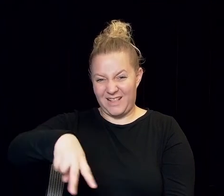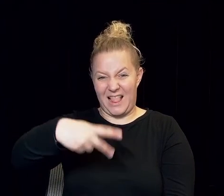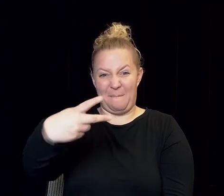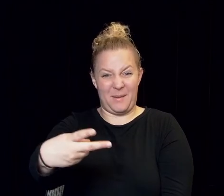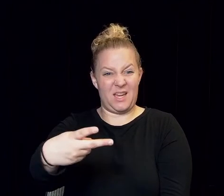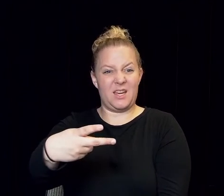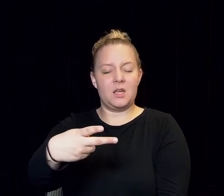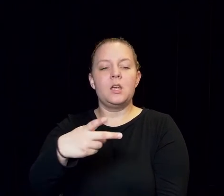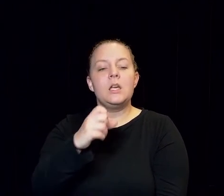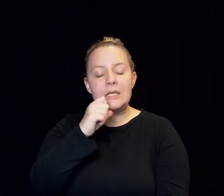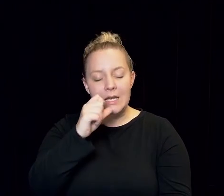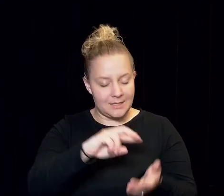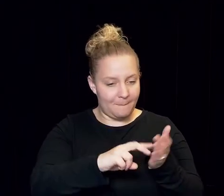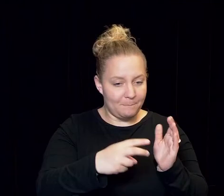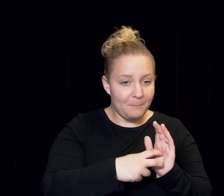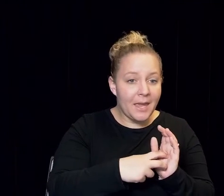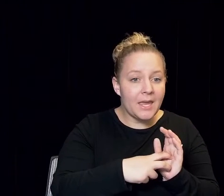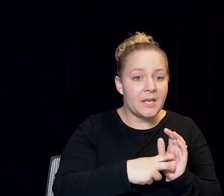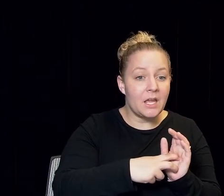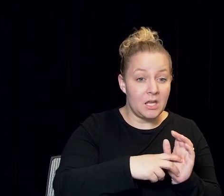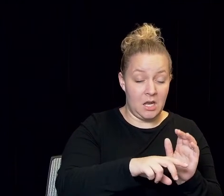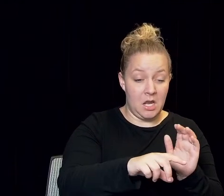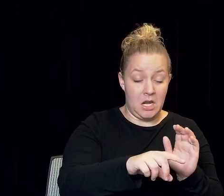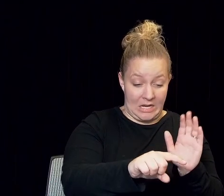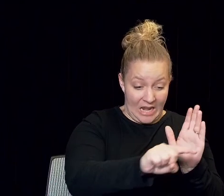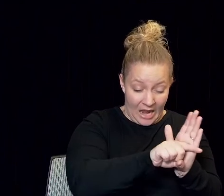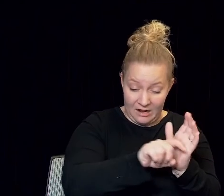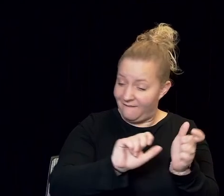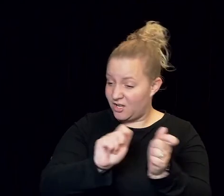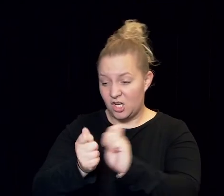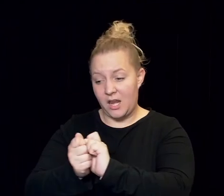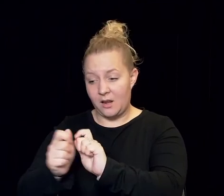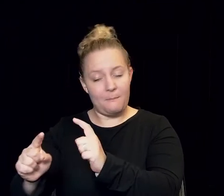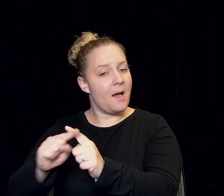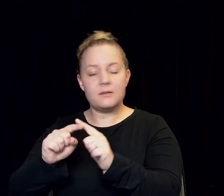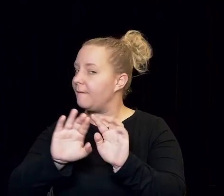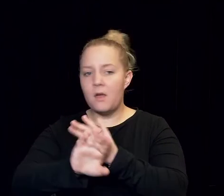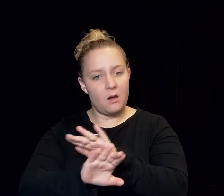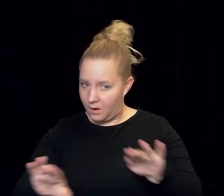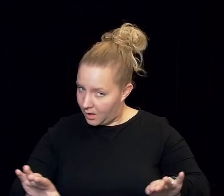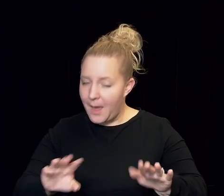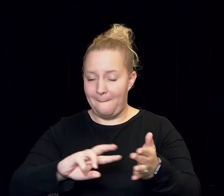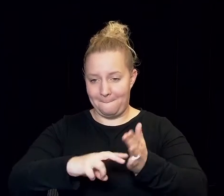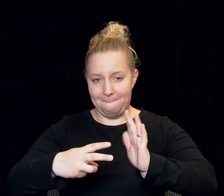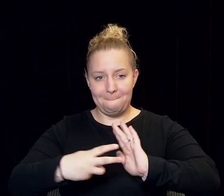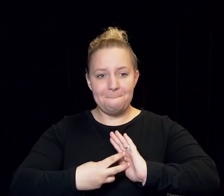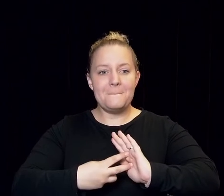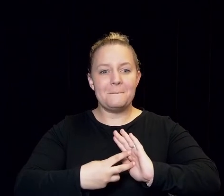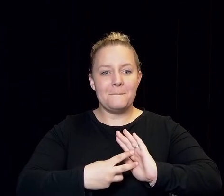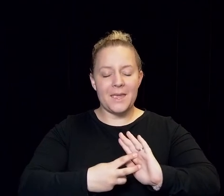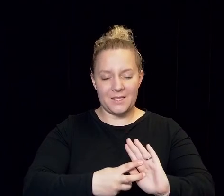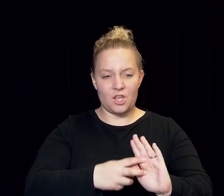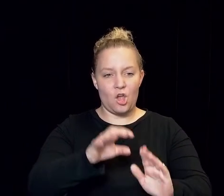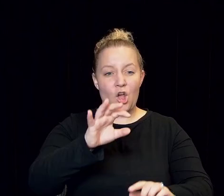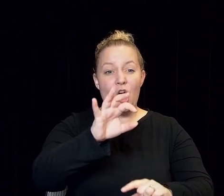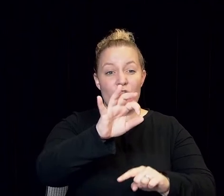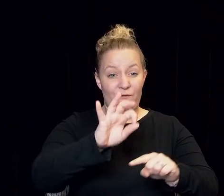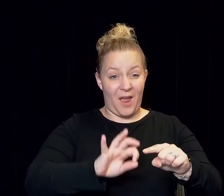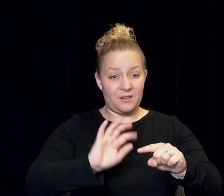go from negative to positive, so we're actually going to keep that negative still with the number. All we're going to do is flip this fraction. So, the numerators are going to go to denominators,